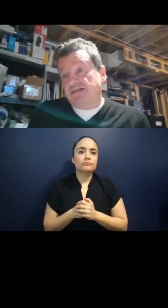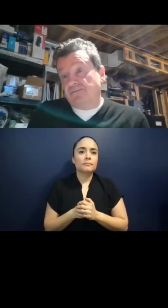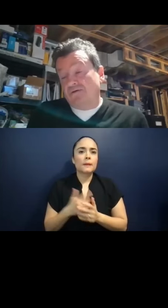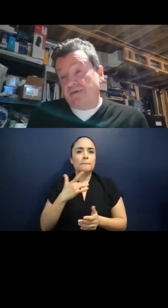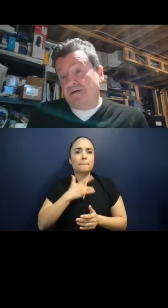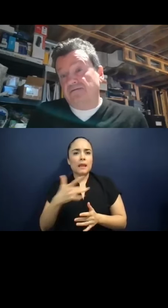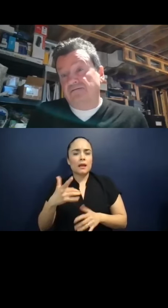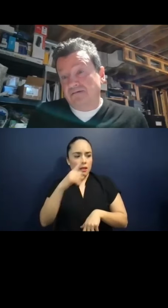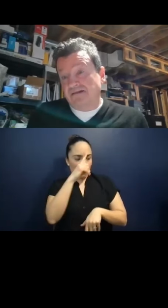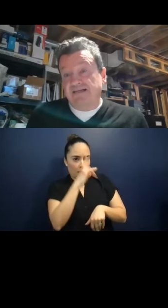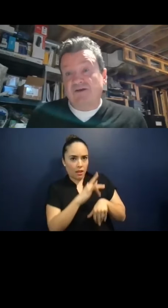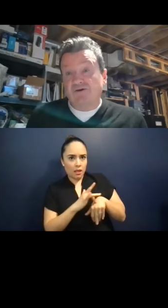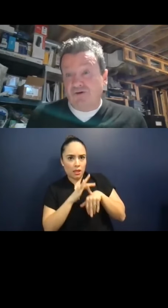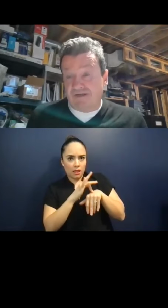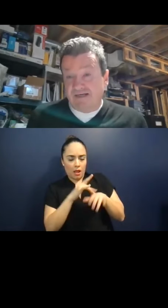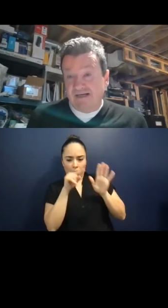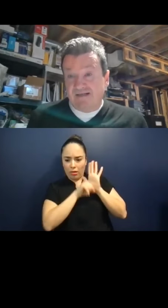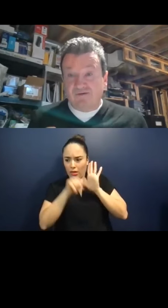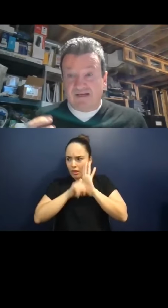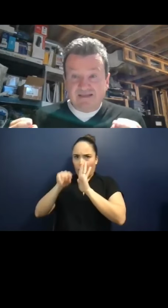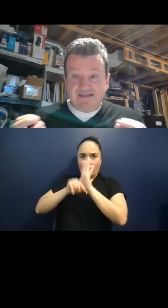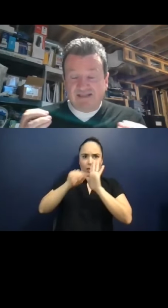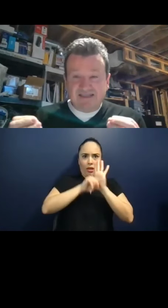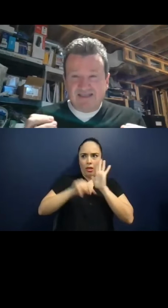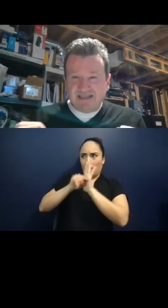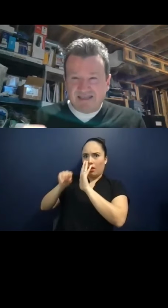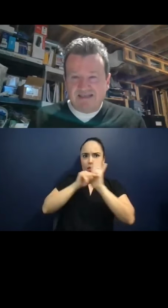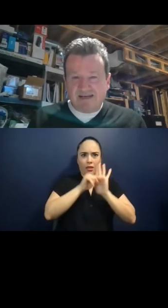but I think we need to really remind ourselves about the